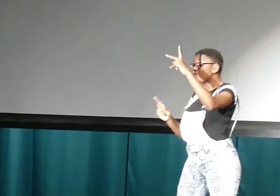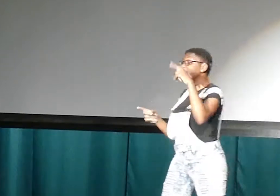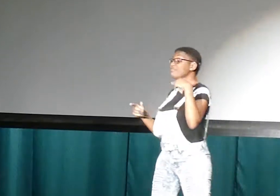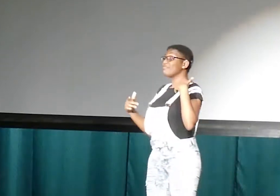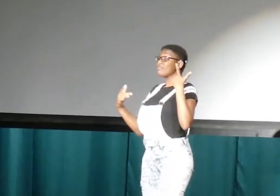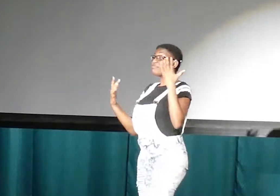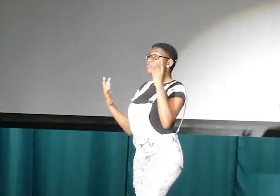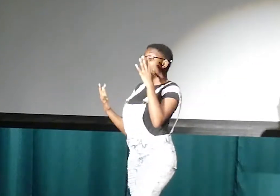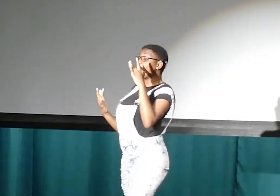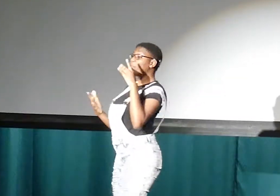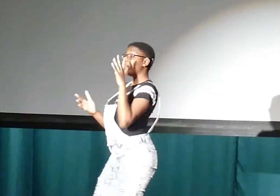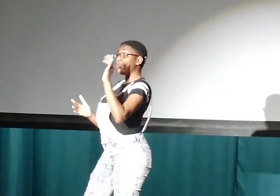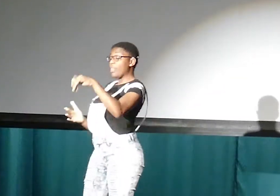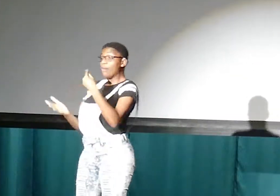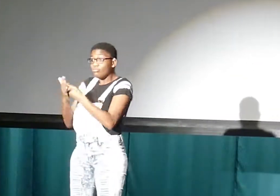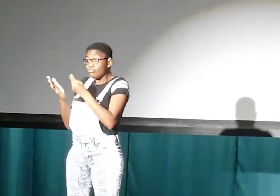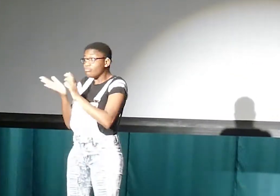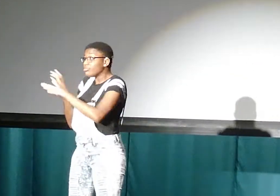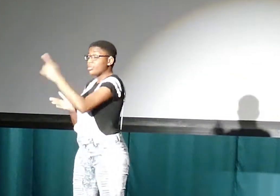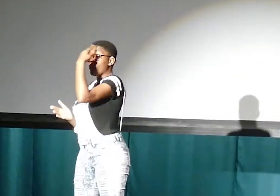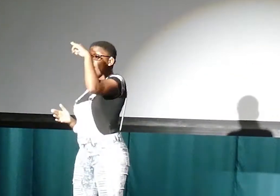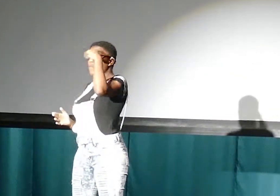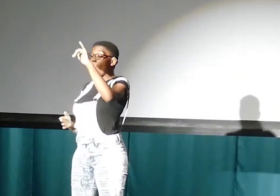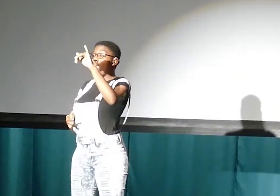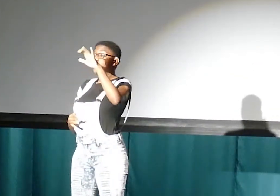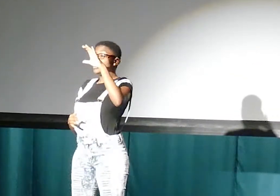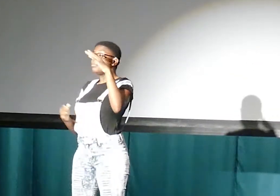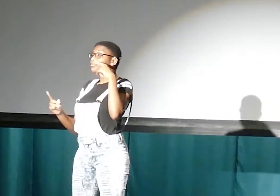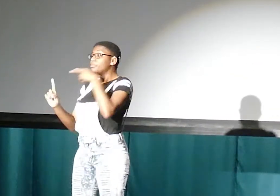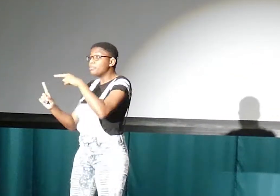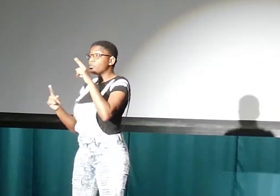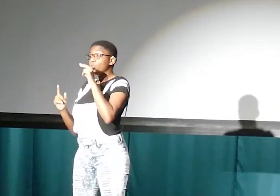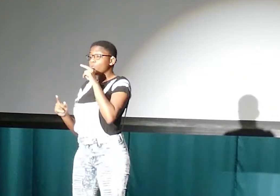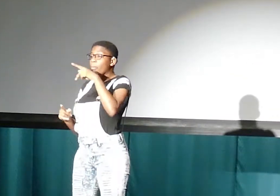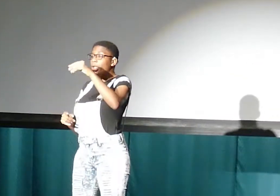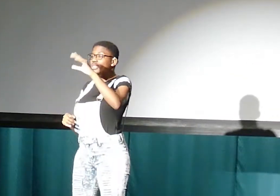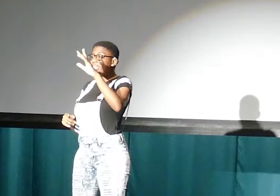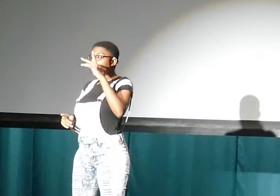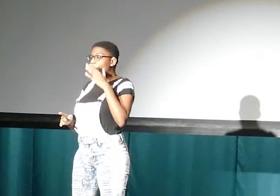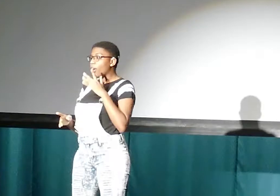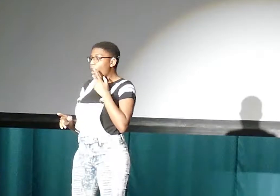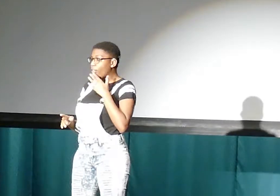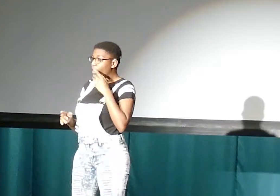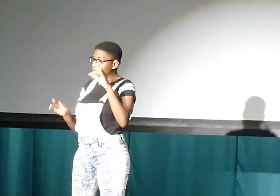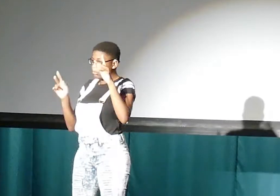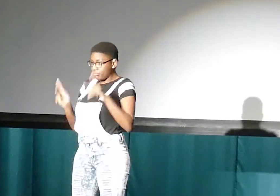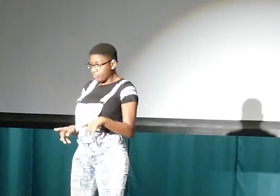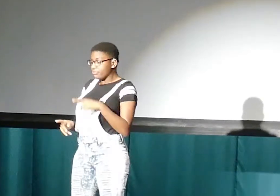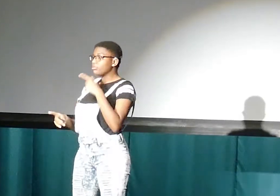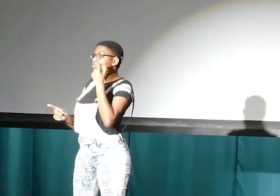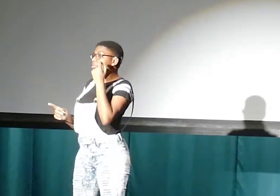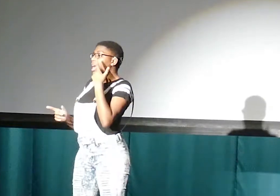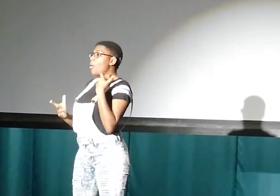okay, so the money paid for tickets is going towards a Person of Color's Youth Leadership Camp expenses.